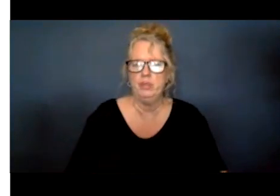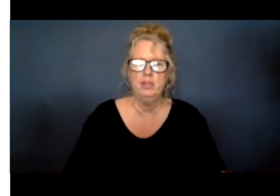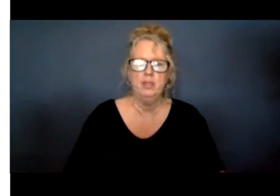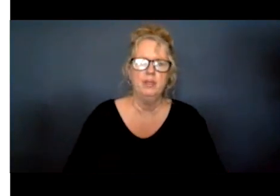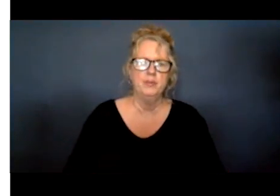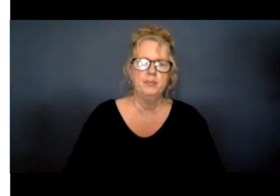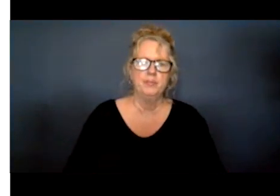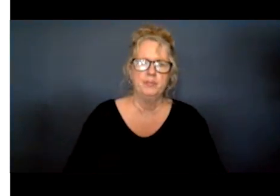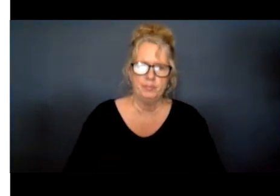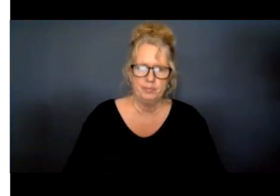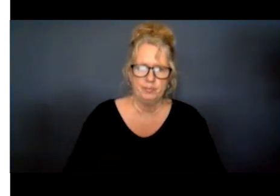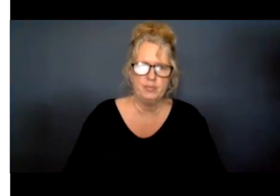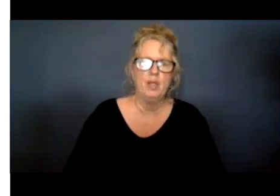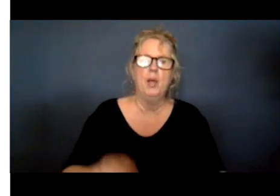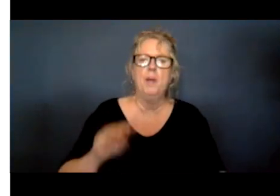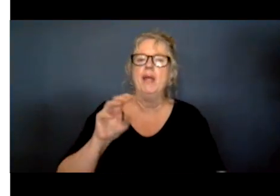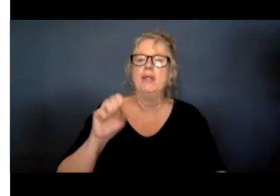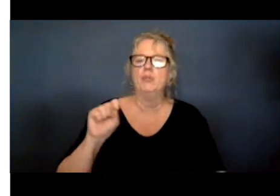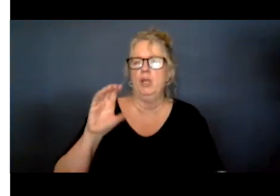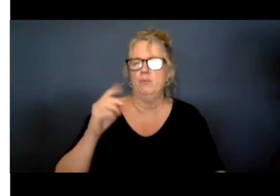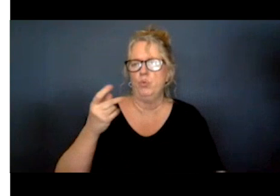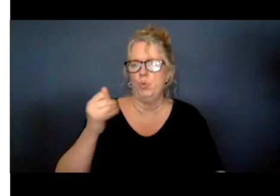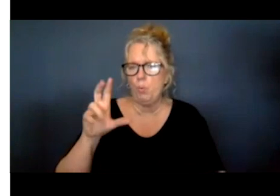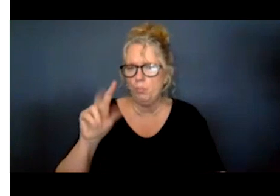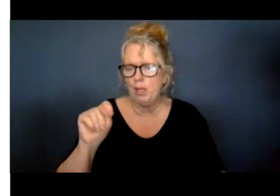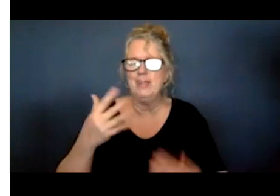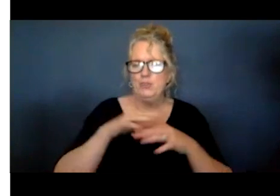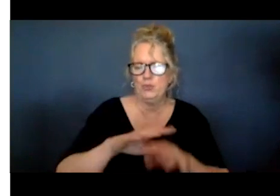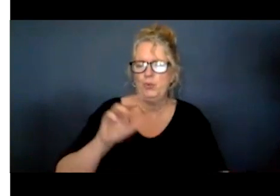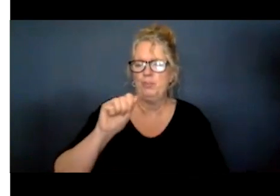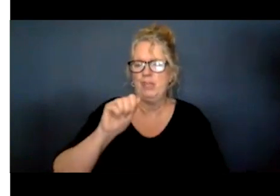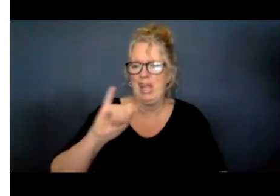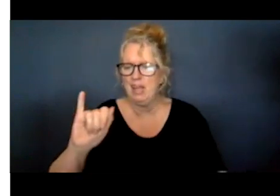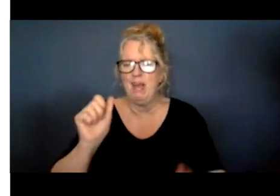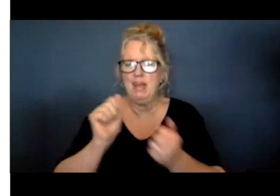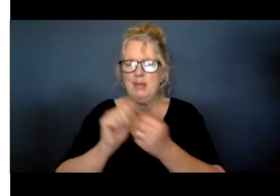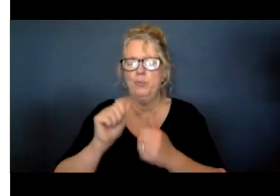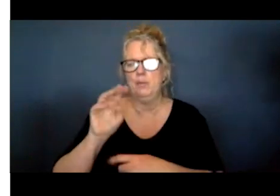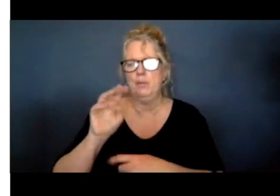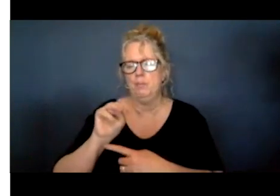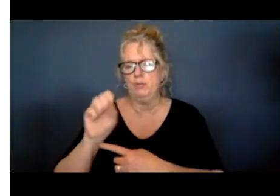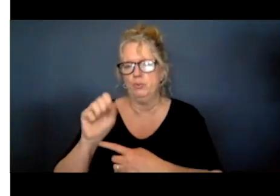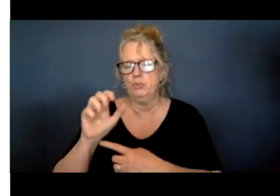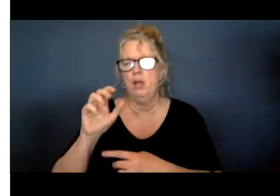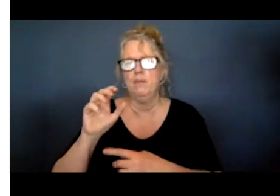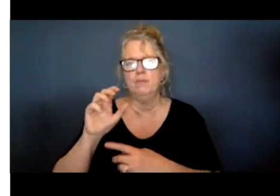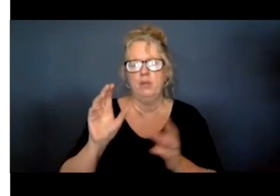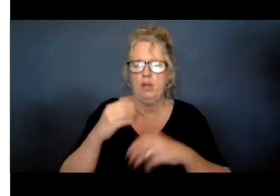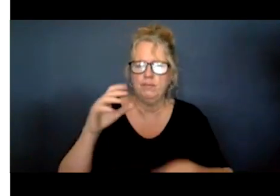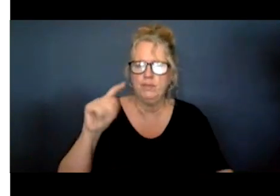Microsoft Copilot integrates AI directly into Microsoft Office tools like Word,